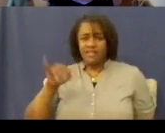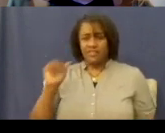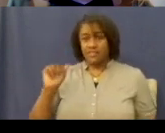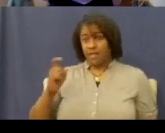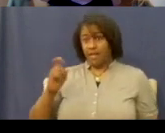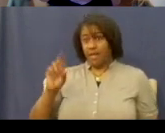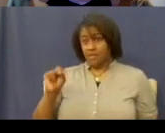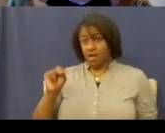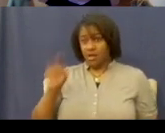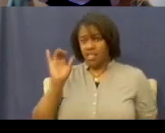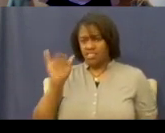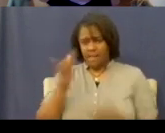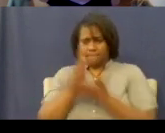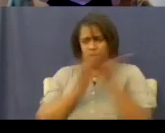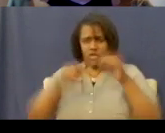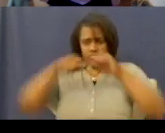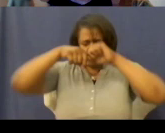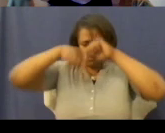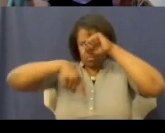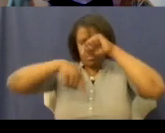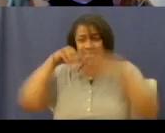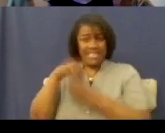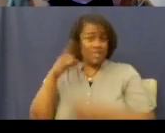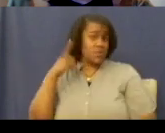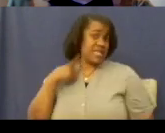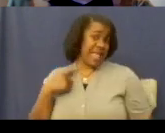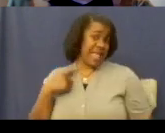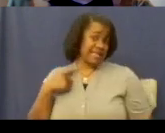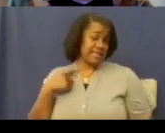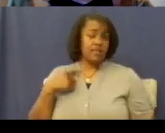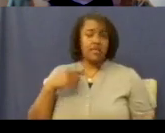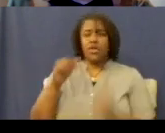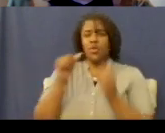to the next neuron in the chain, with a pink pipe cleaner.